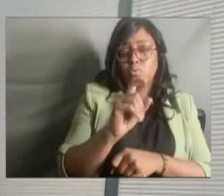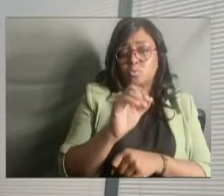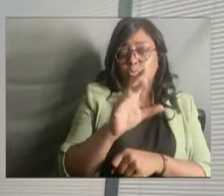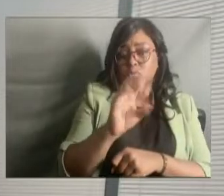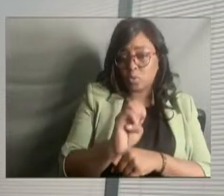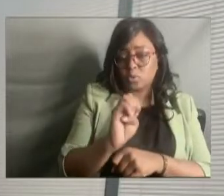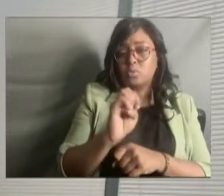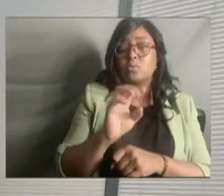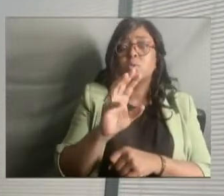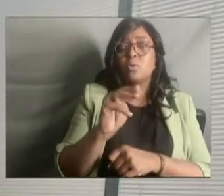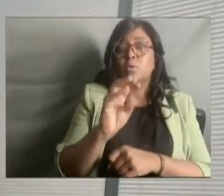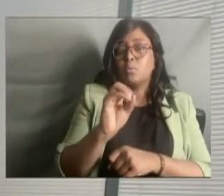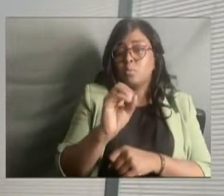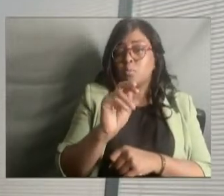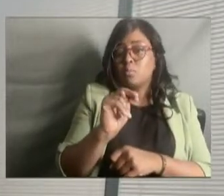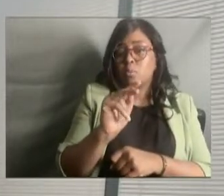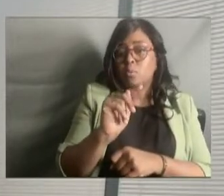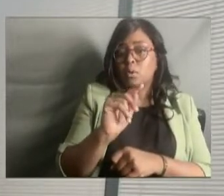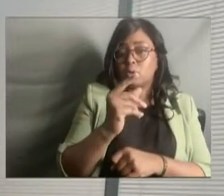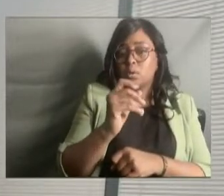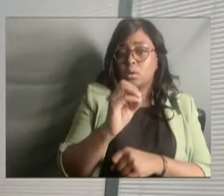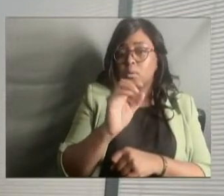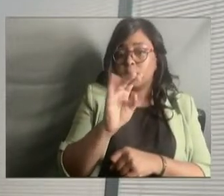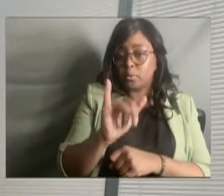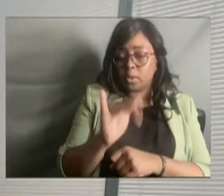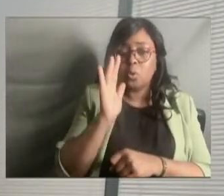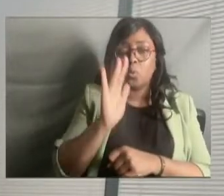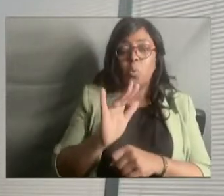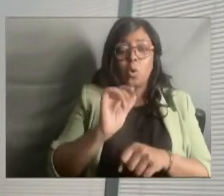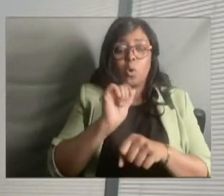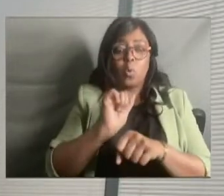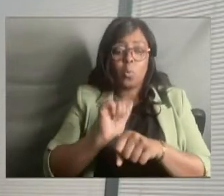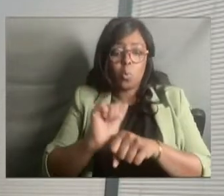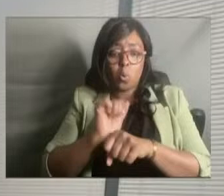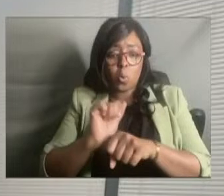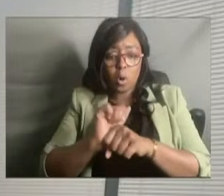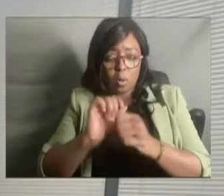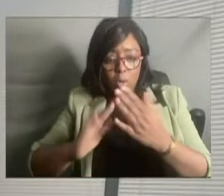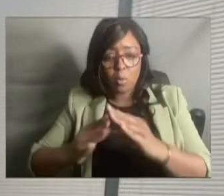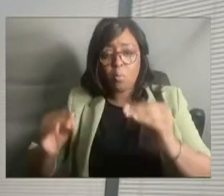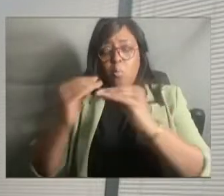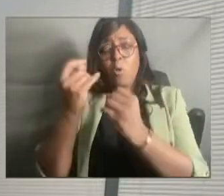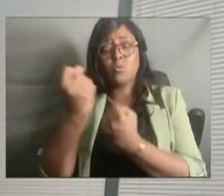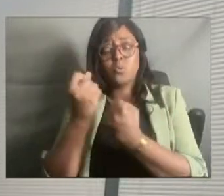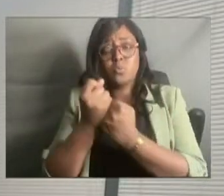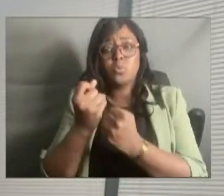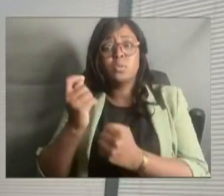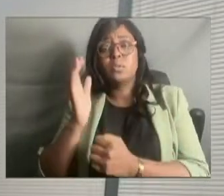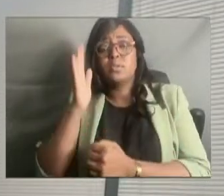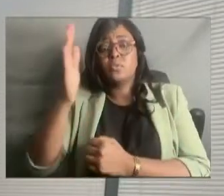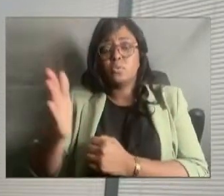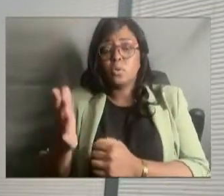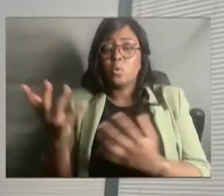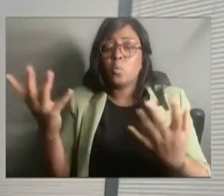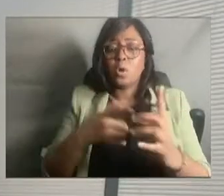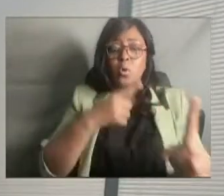support through Worksource Montgomery that hopefully will evolve to continue to be more